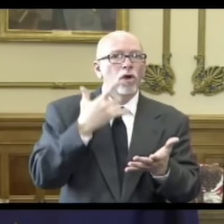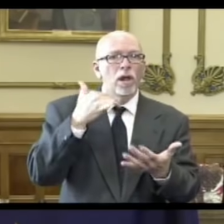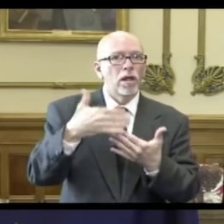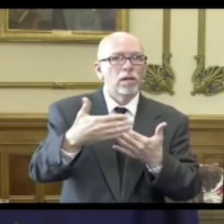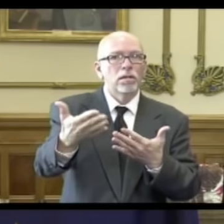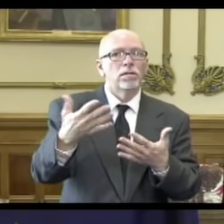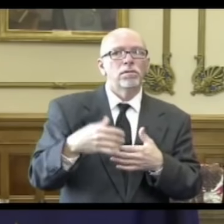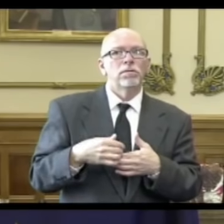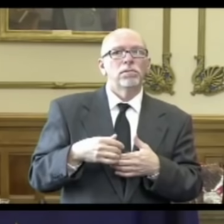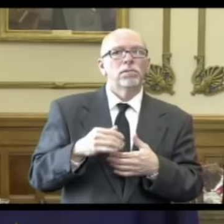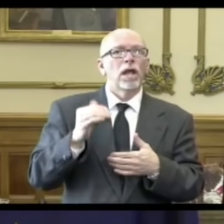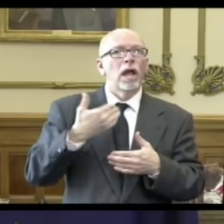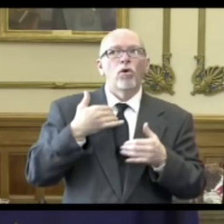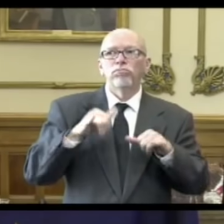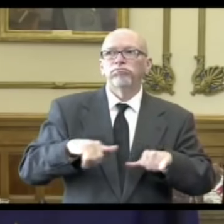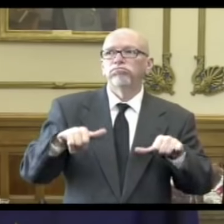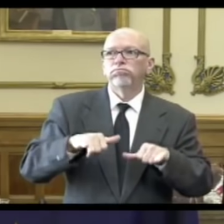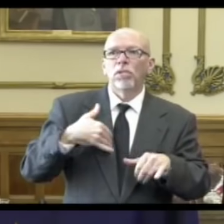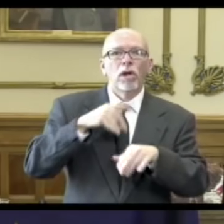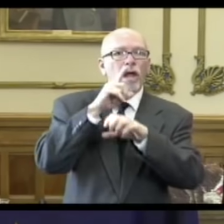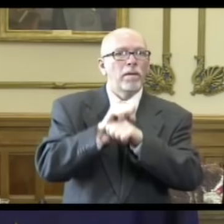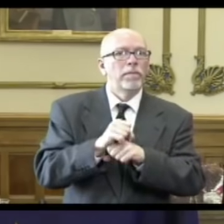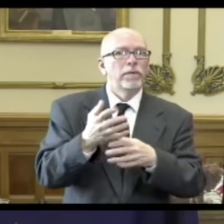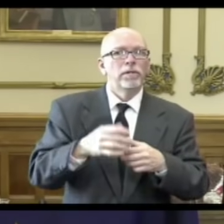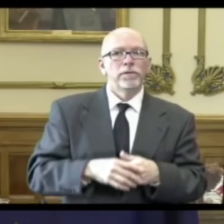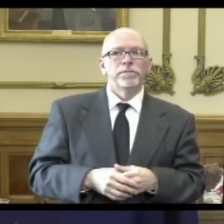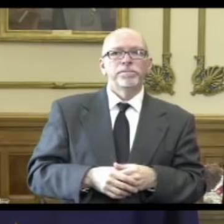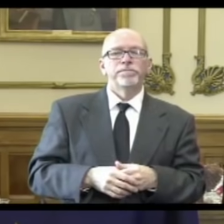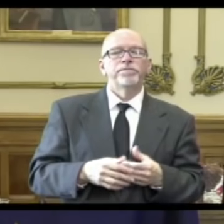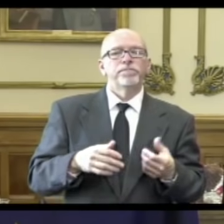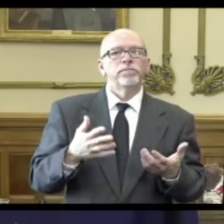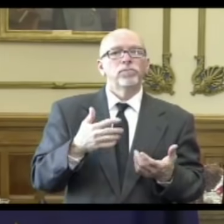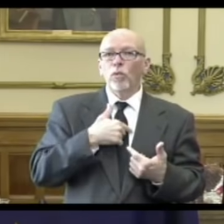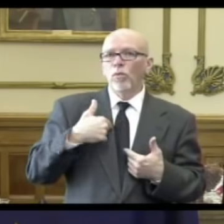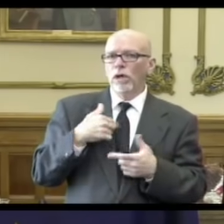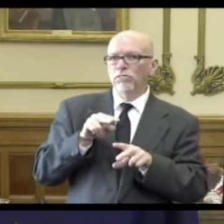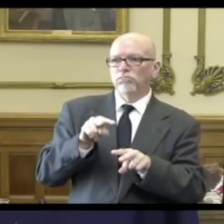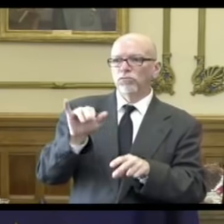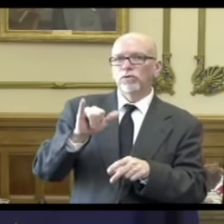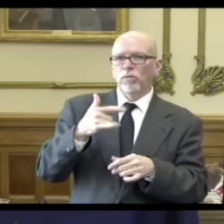FOCUSED ON THIS FRIDAY IN WHAT MAY 1ST WILL MEAN TO OUR DAILY